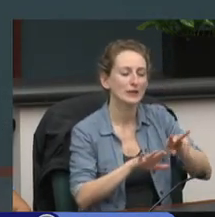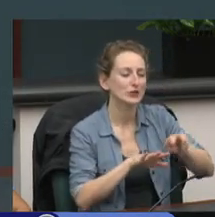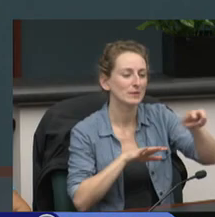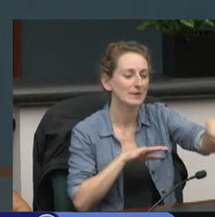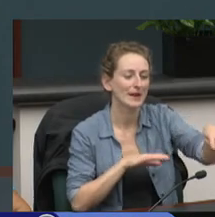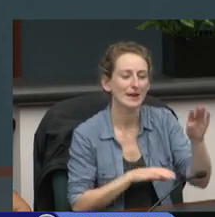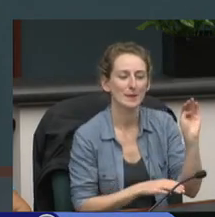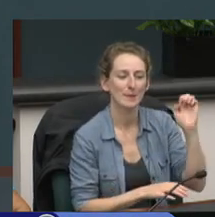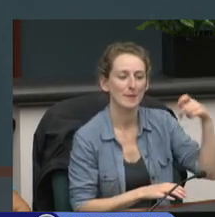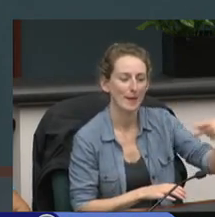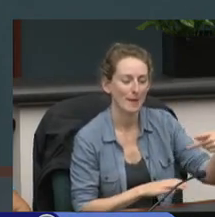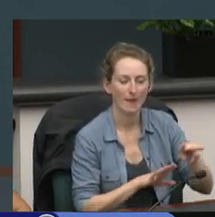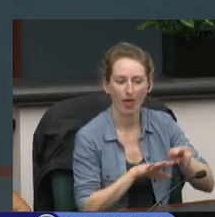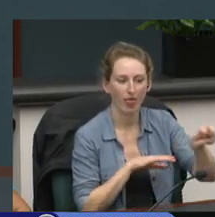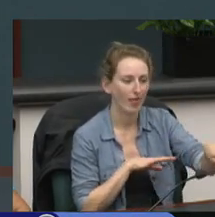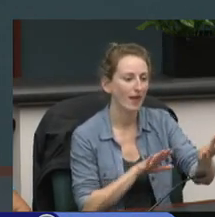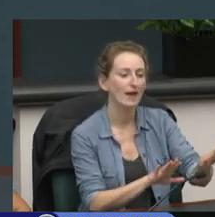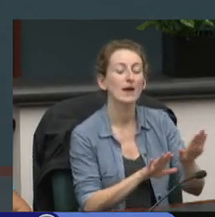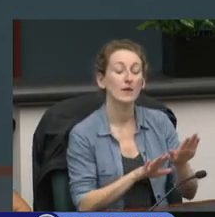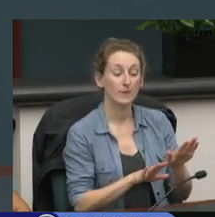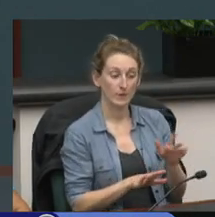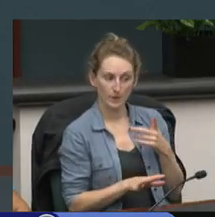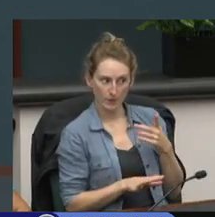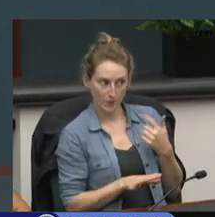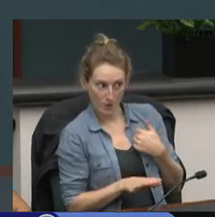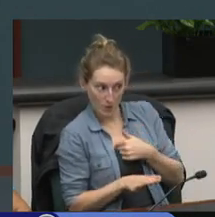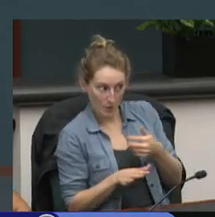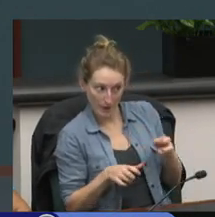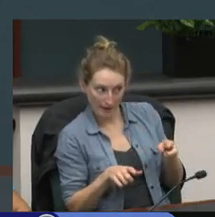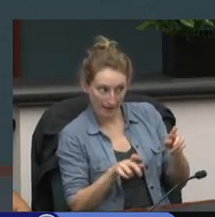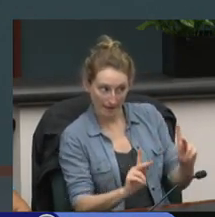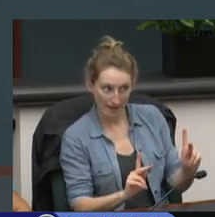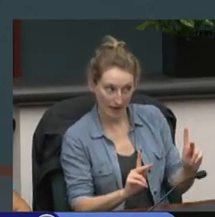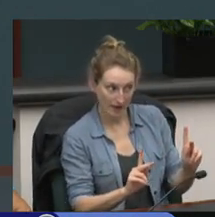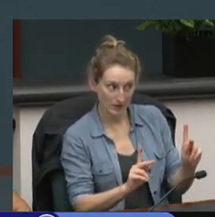we wouldn't be precluded from changing commercial zoning to mixed-use